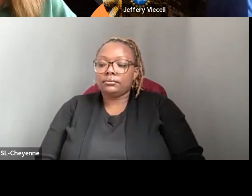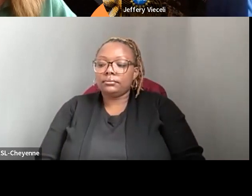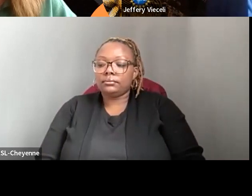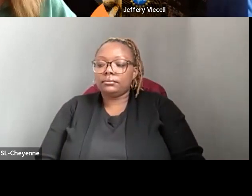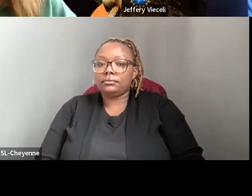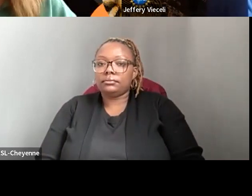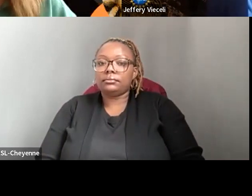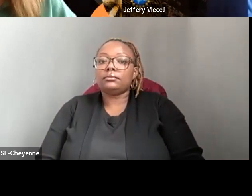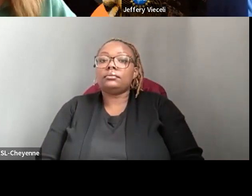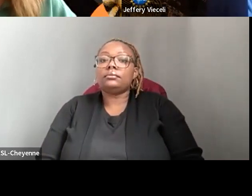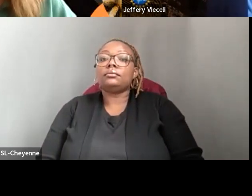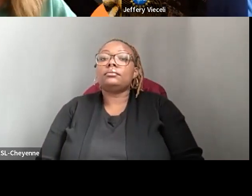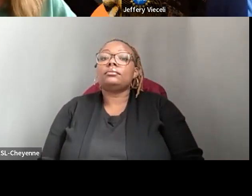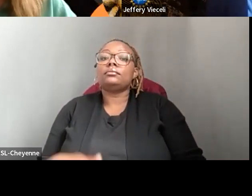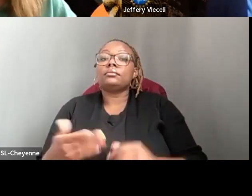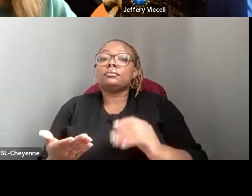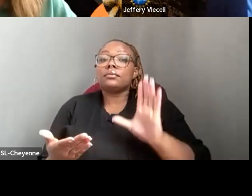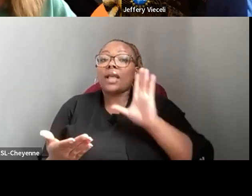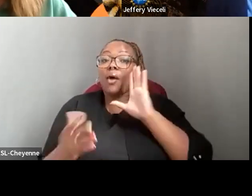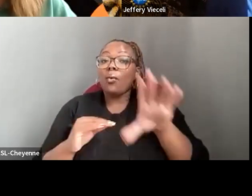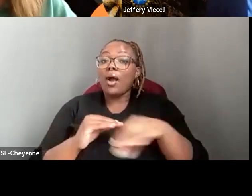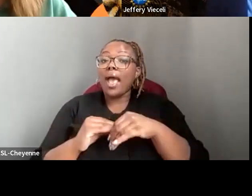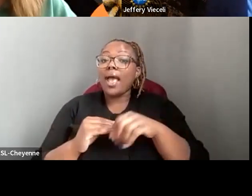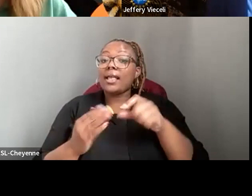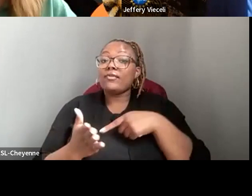Vanessa Richardson: I will just add that if you're paying for a meal for them to be